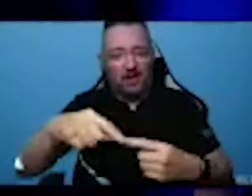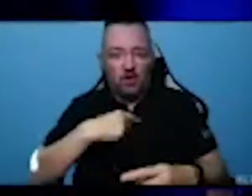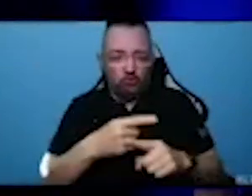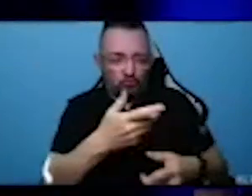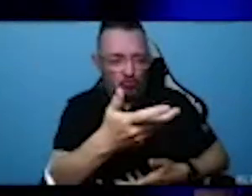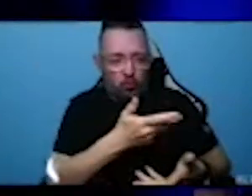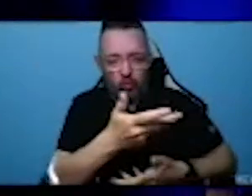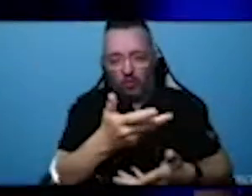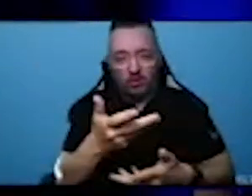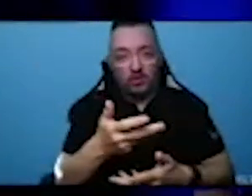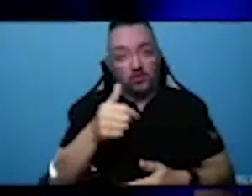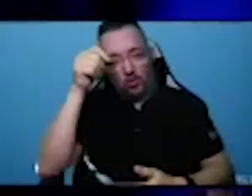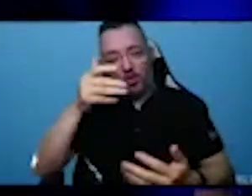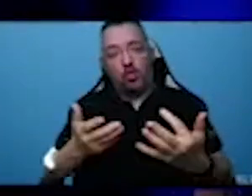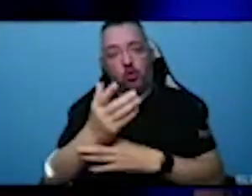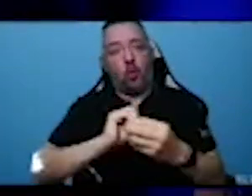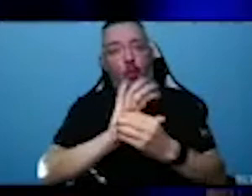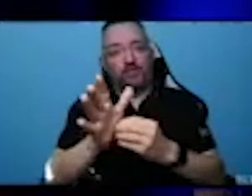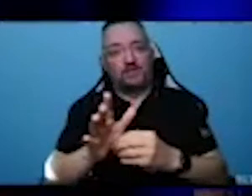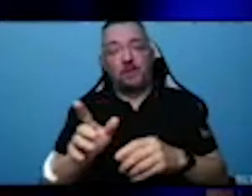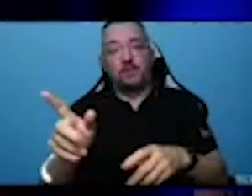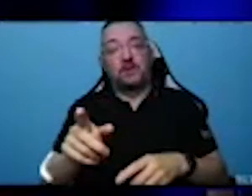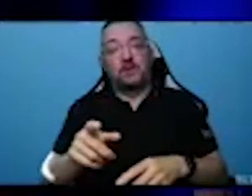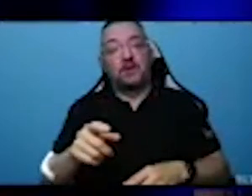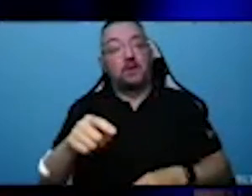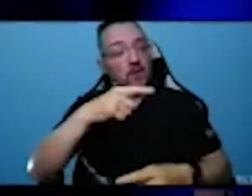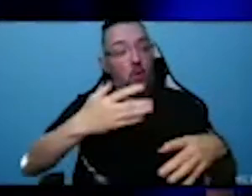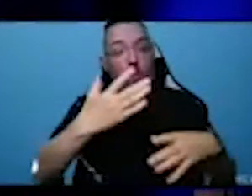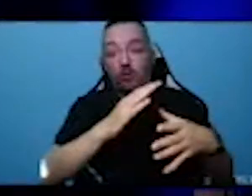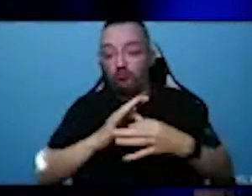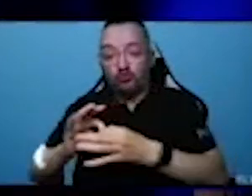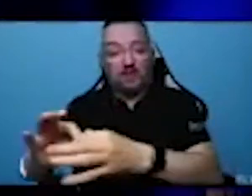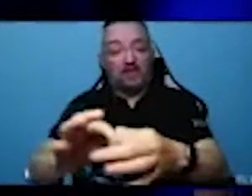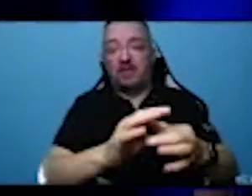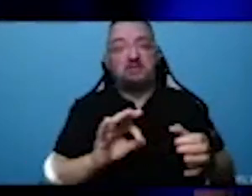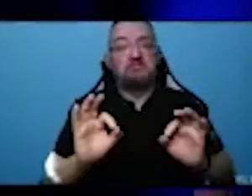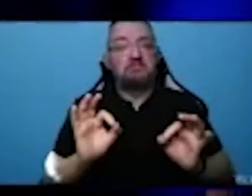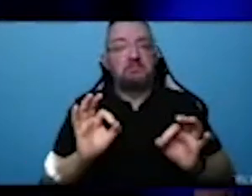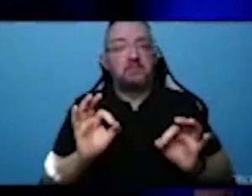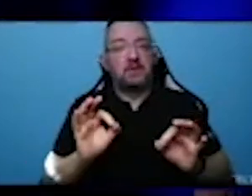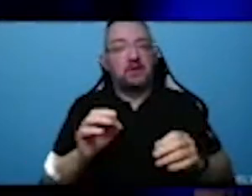there was not the global solidarity, connectedness, engagement and learning from each other that could have helped